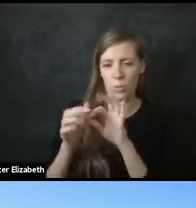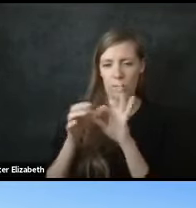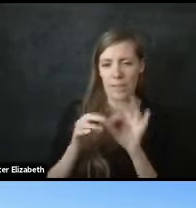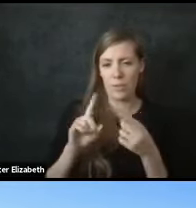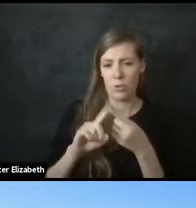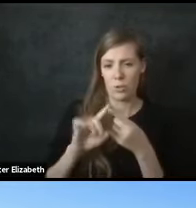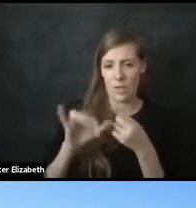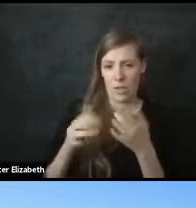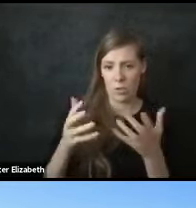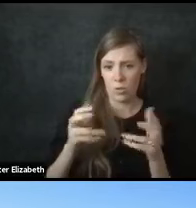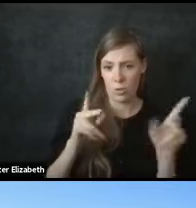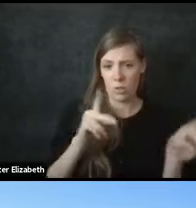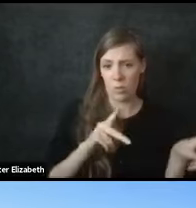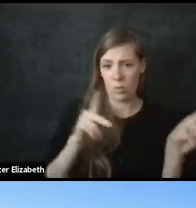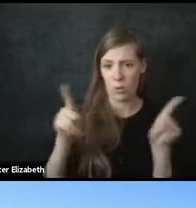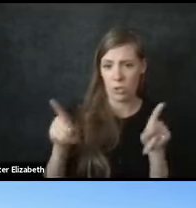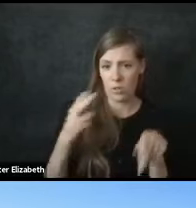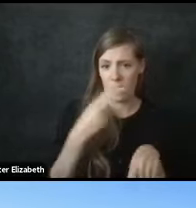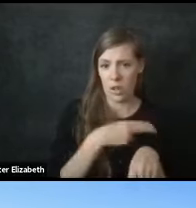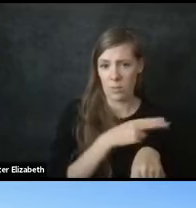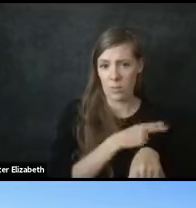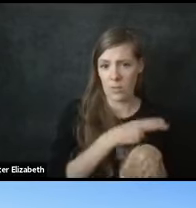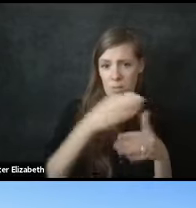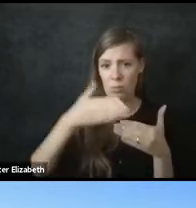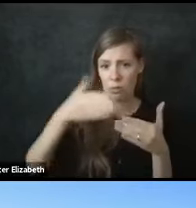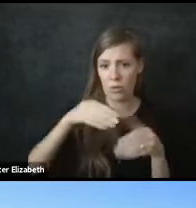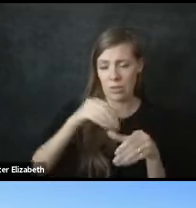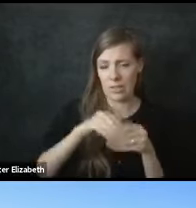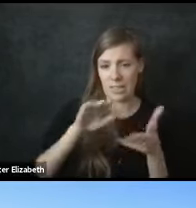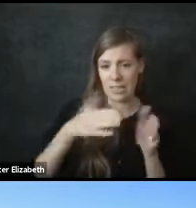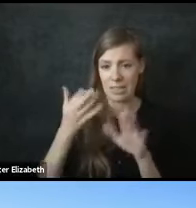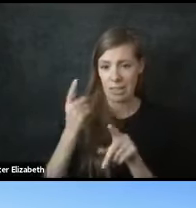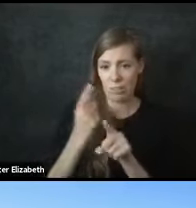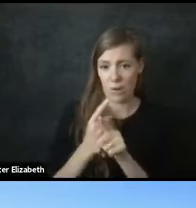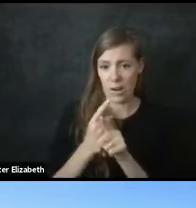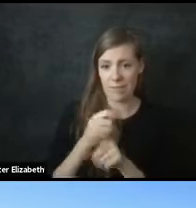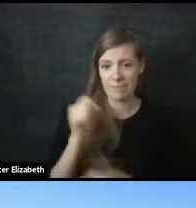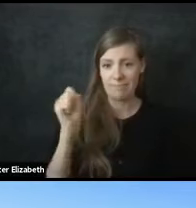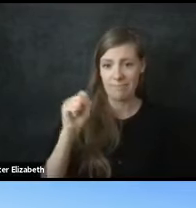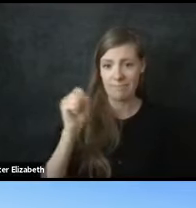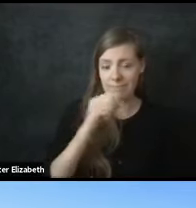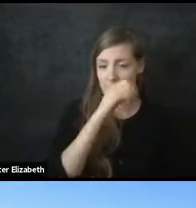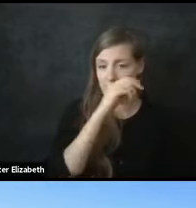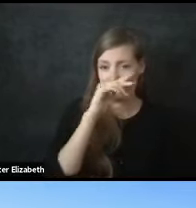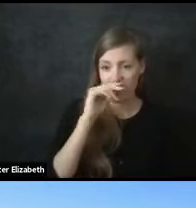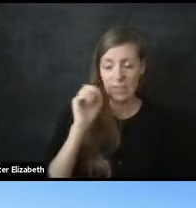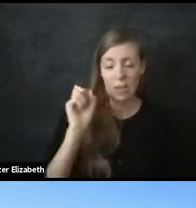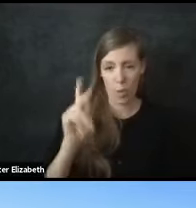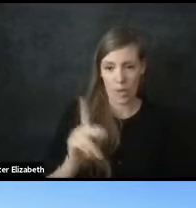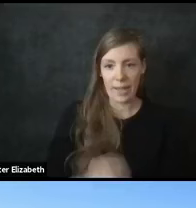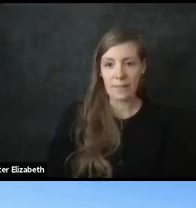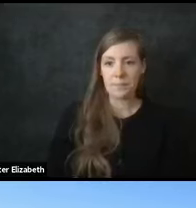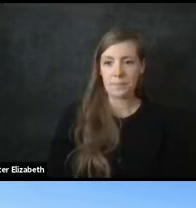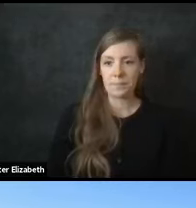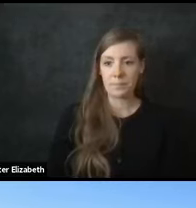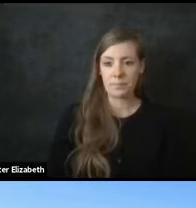proportion of hospitalizations resulting in death, correct? Yeah. Okay. We'll get that to you.